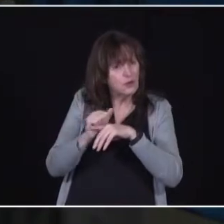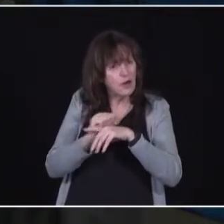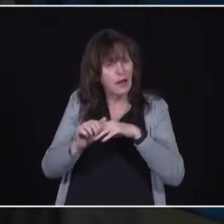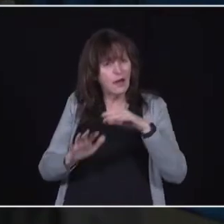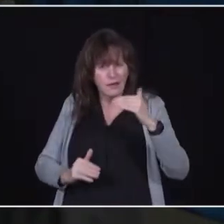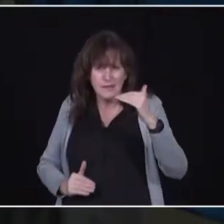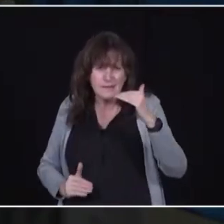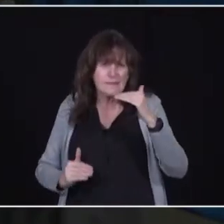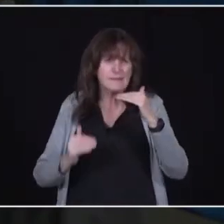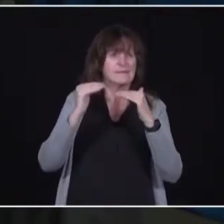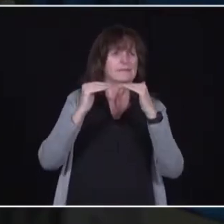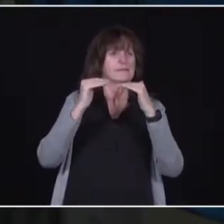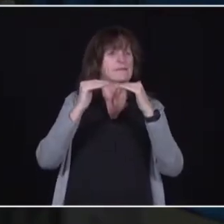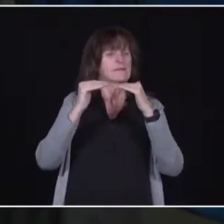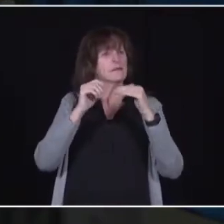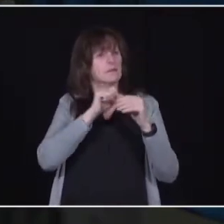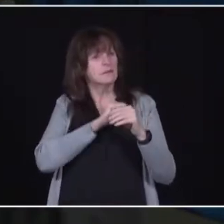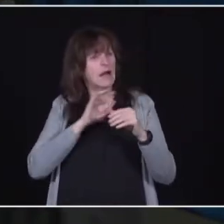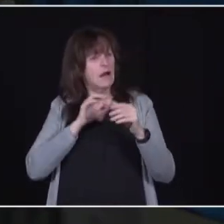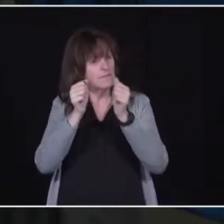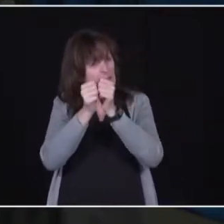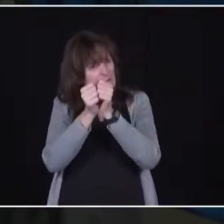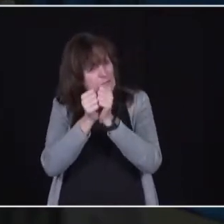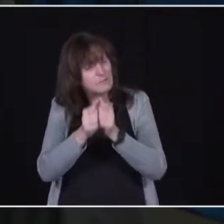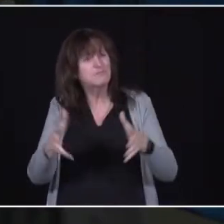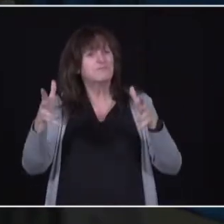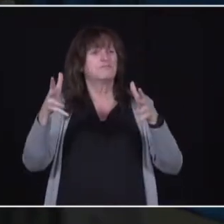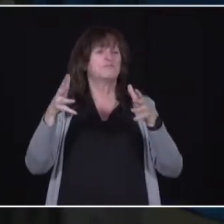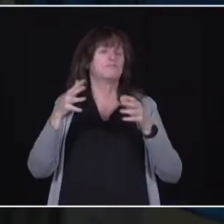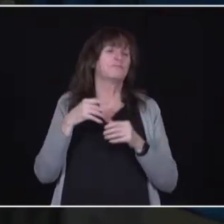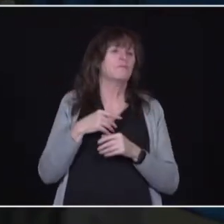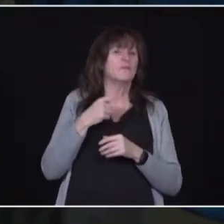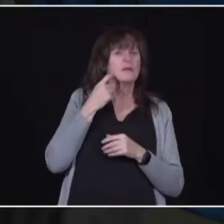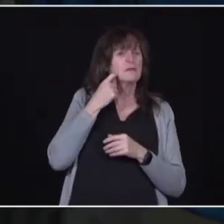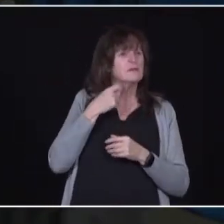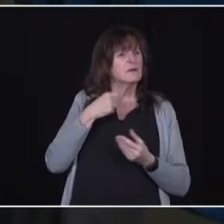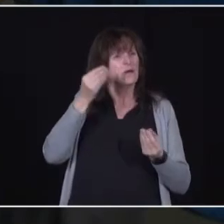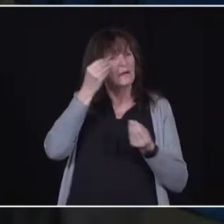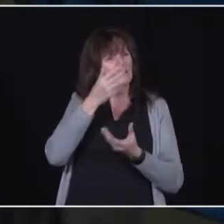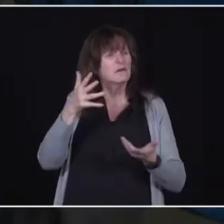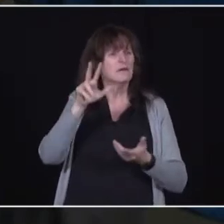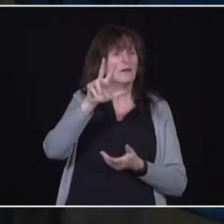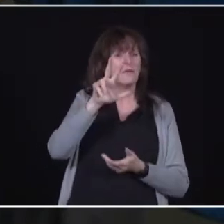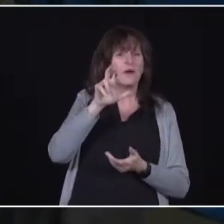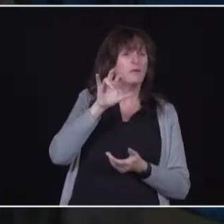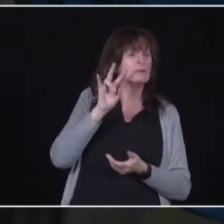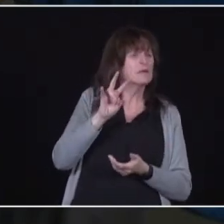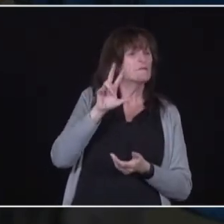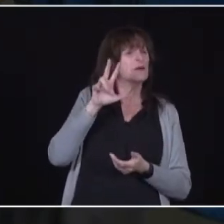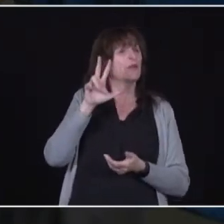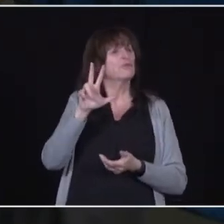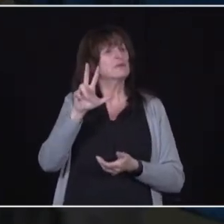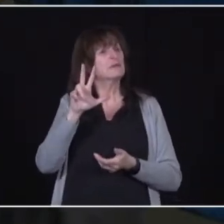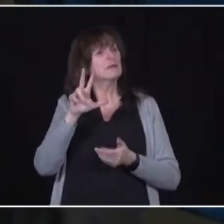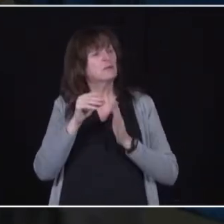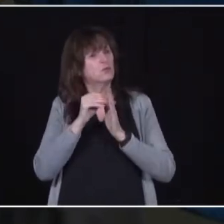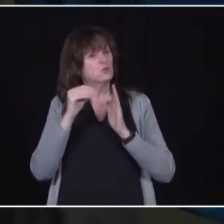languished for decades but there is tremendous hope that we can repair and rebuild the sector. It starts with rebuilding the capacity